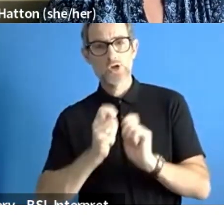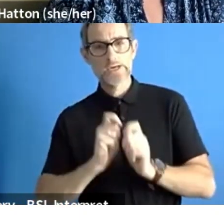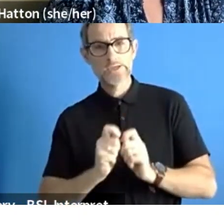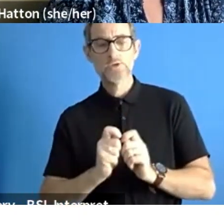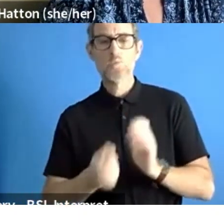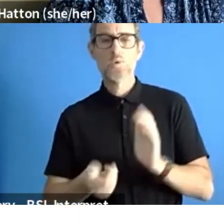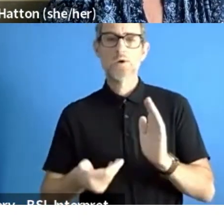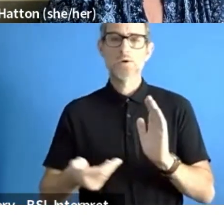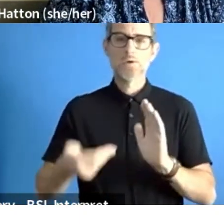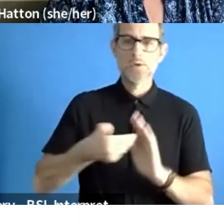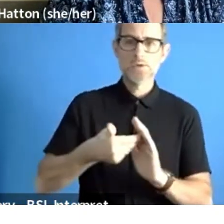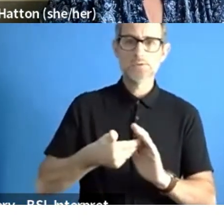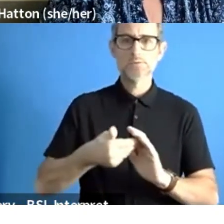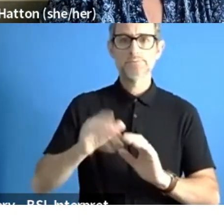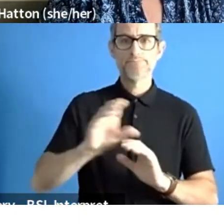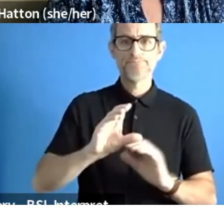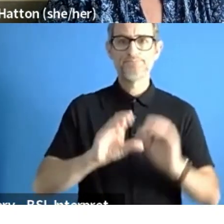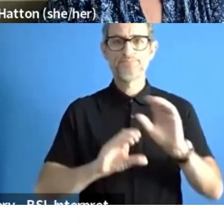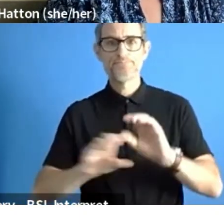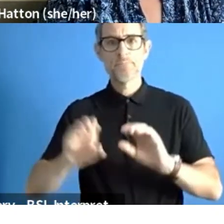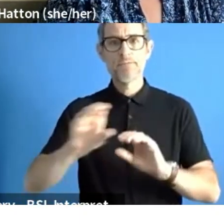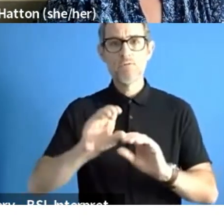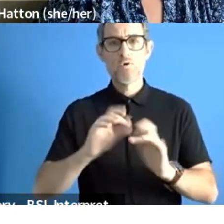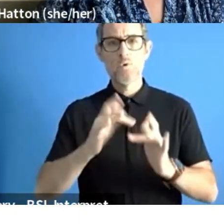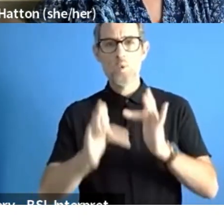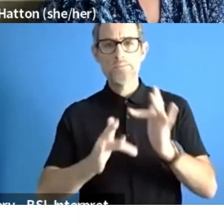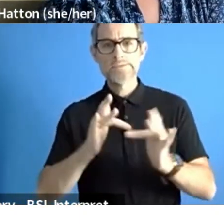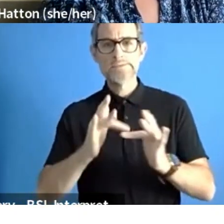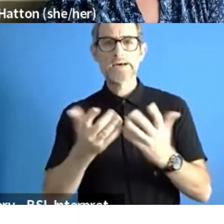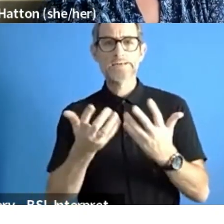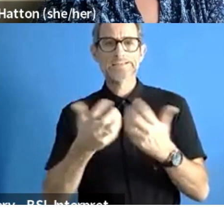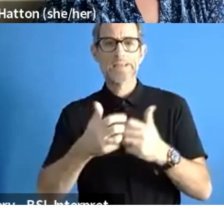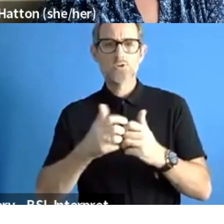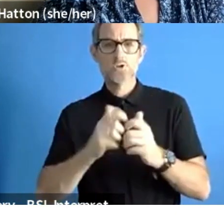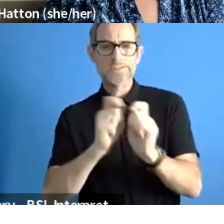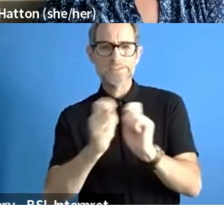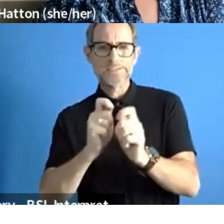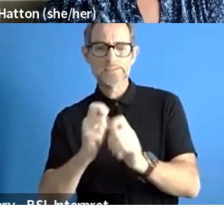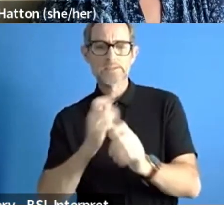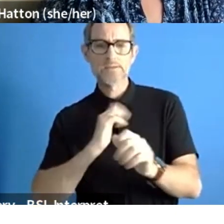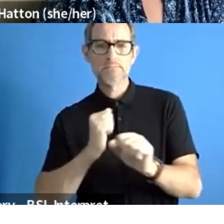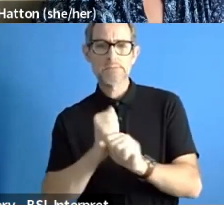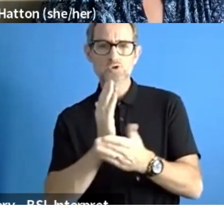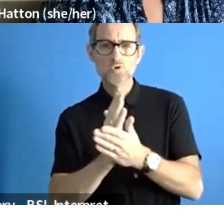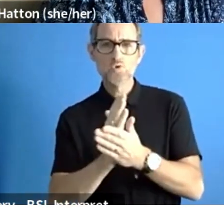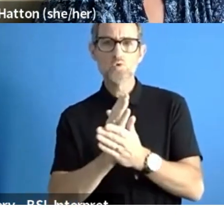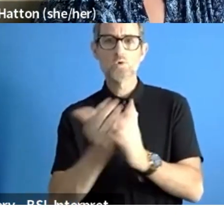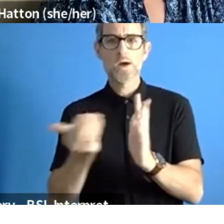We add different things to websites and we make sure that's accessible as well.